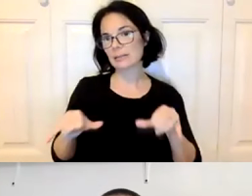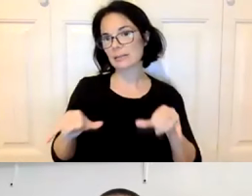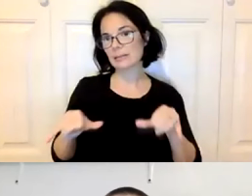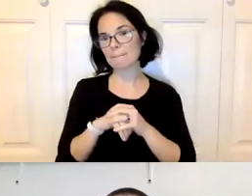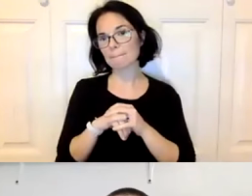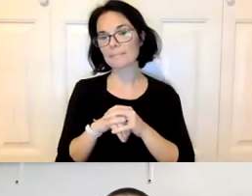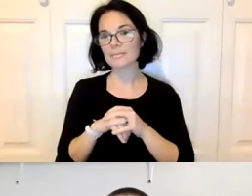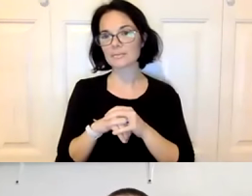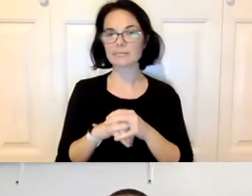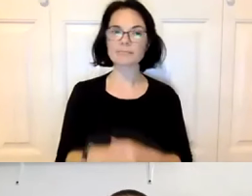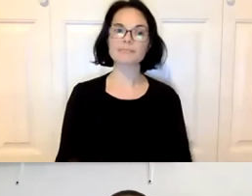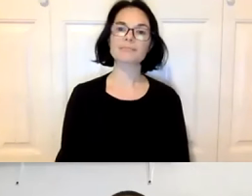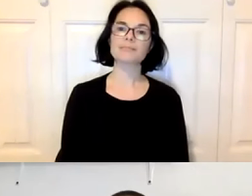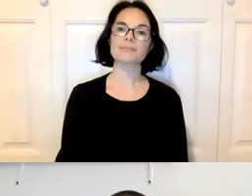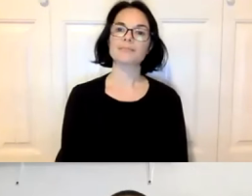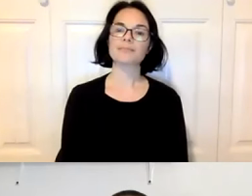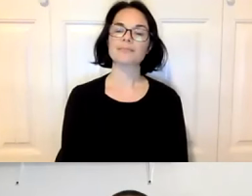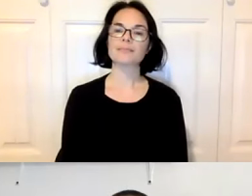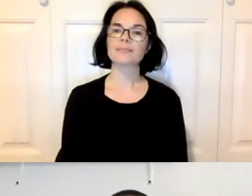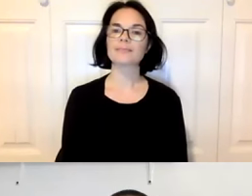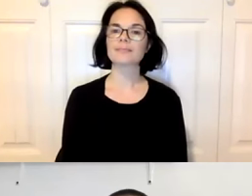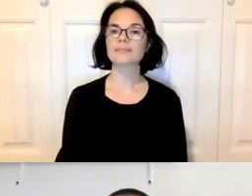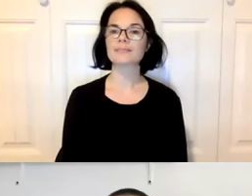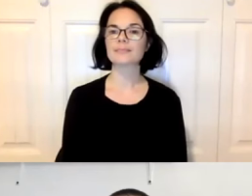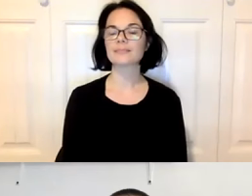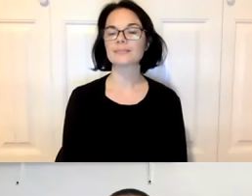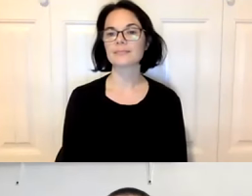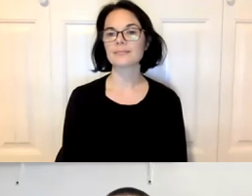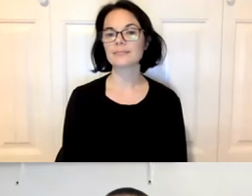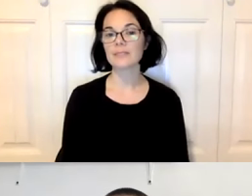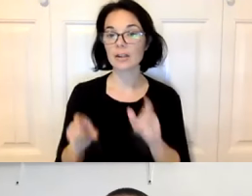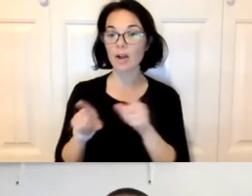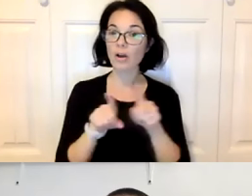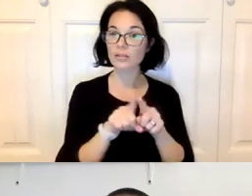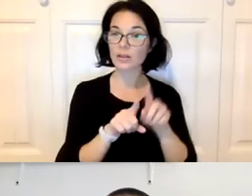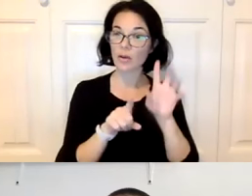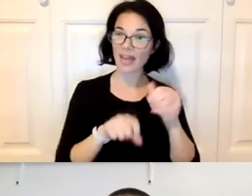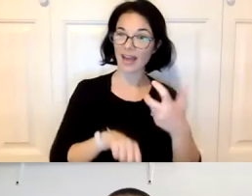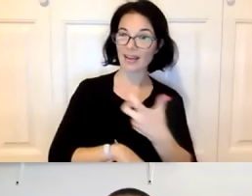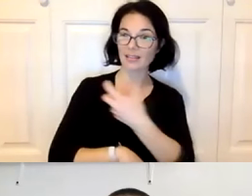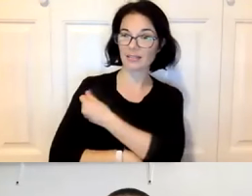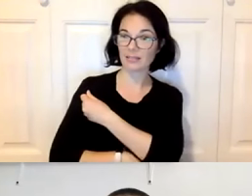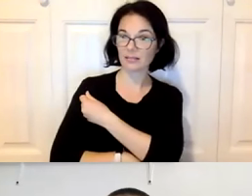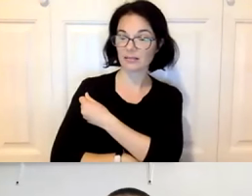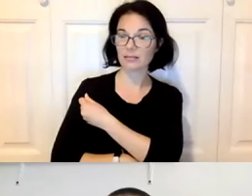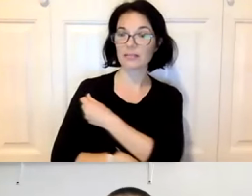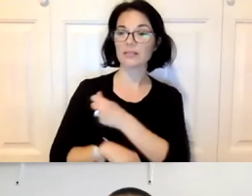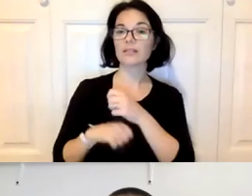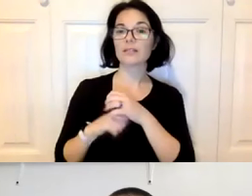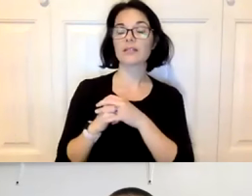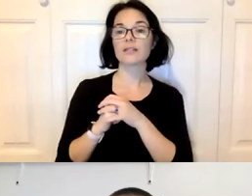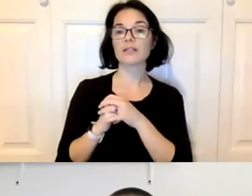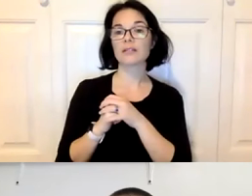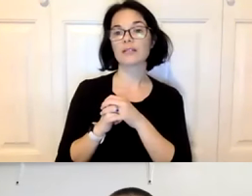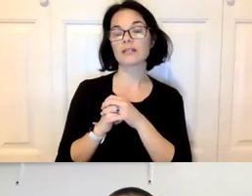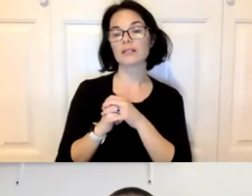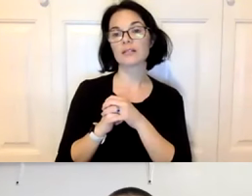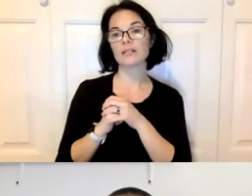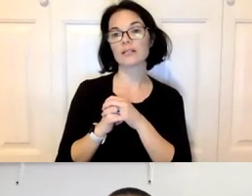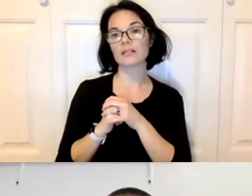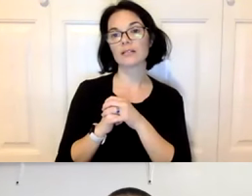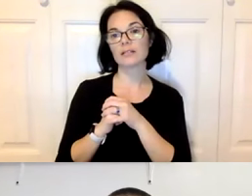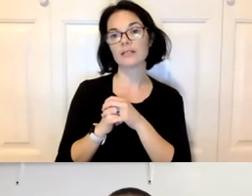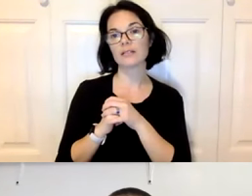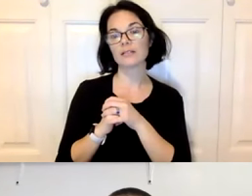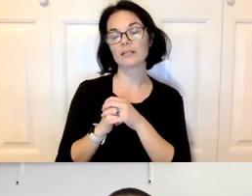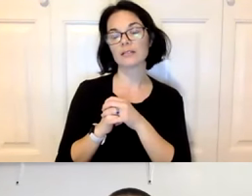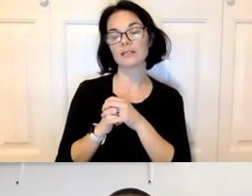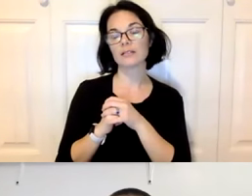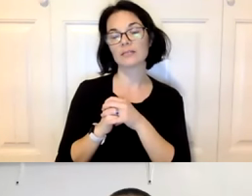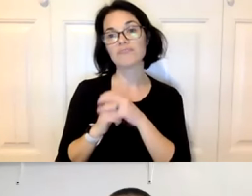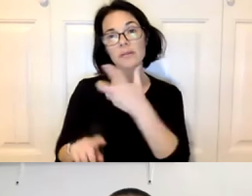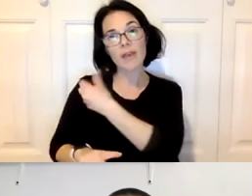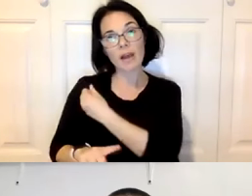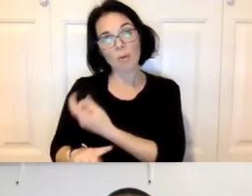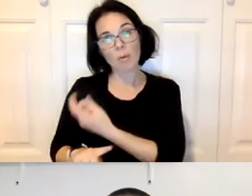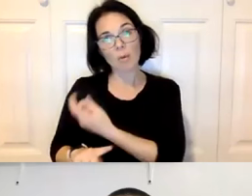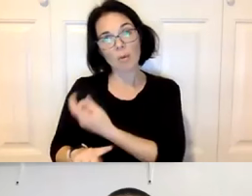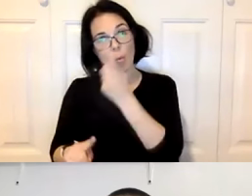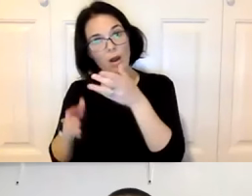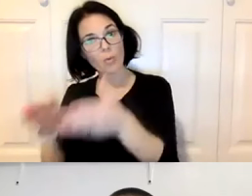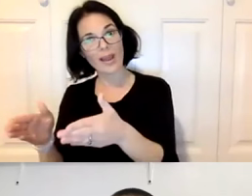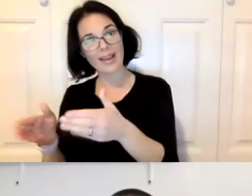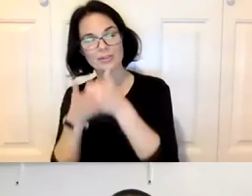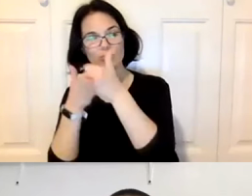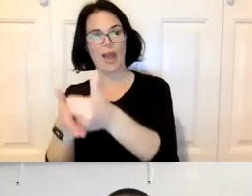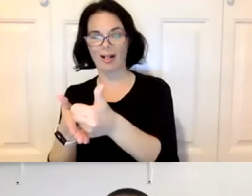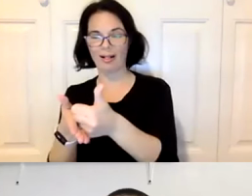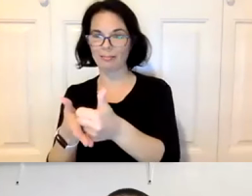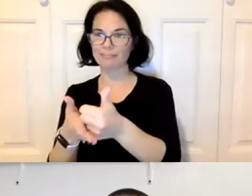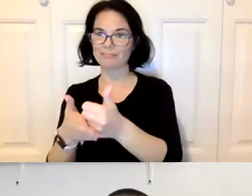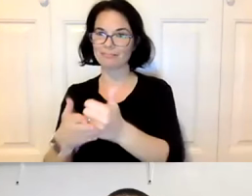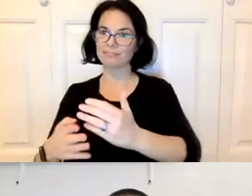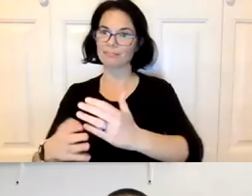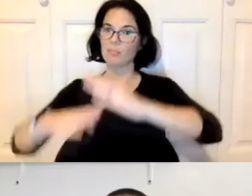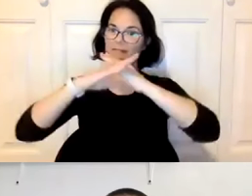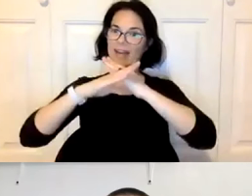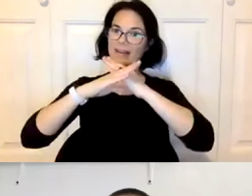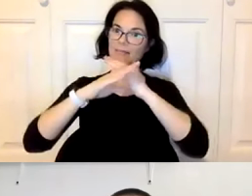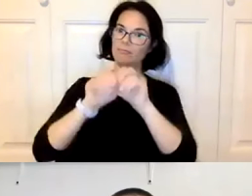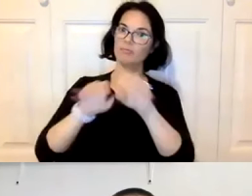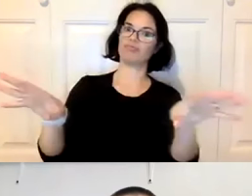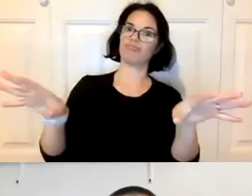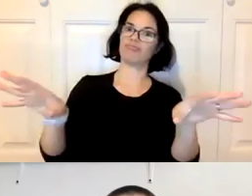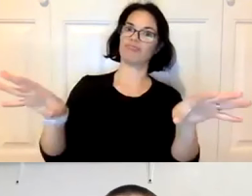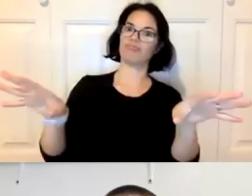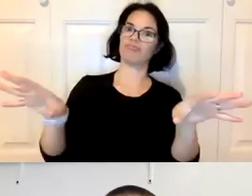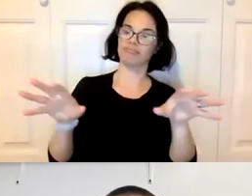Also, the vaccine is only one way to help prevent COVID-19. Let me find that slide...there